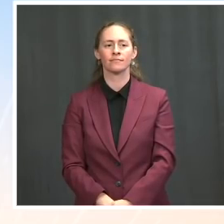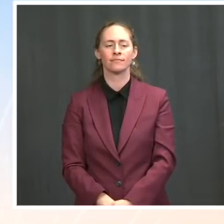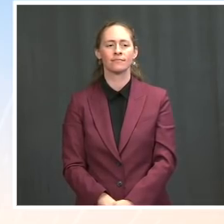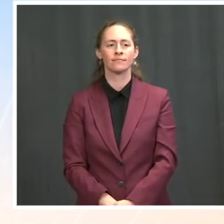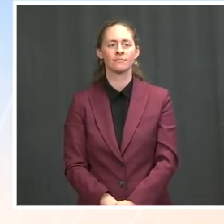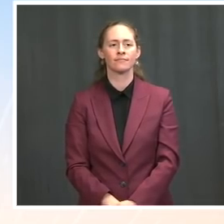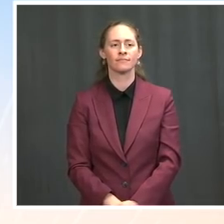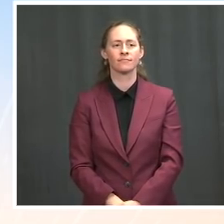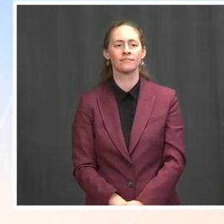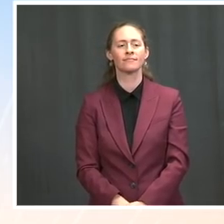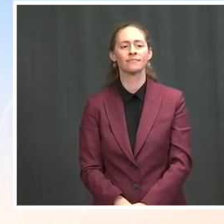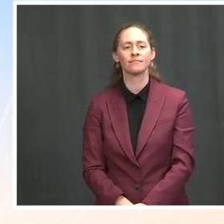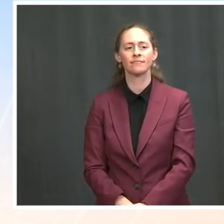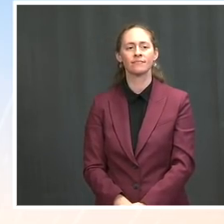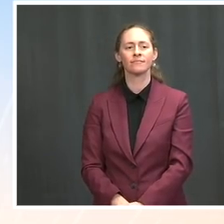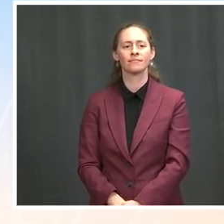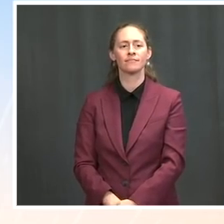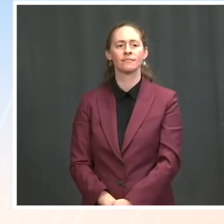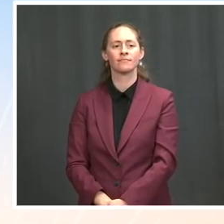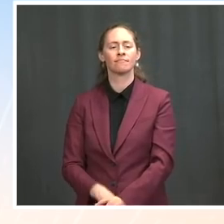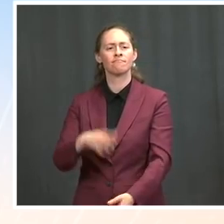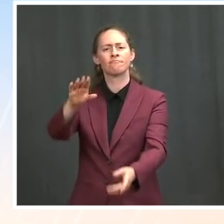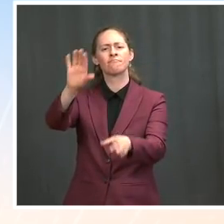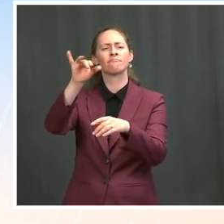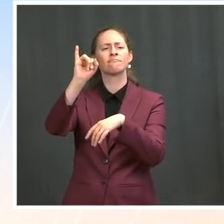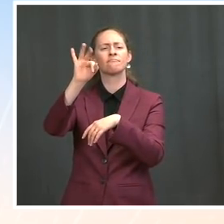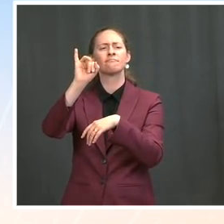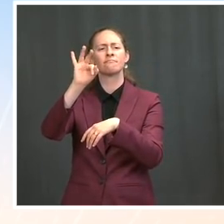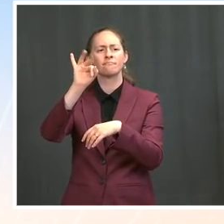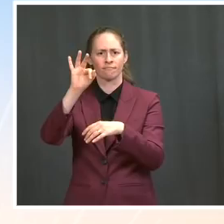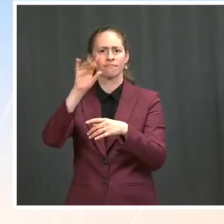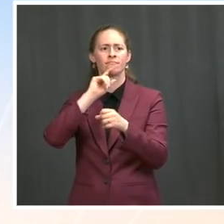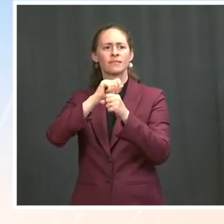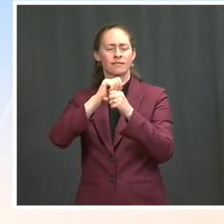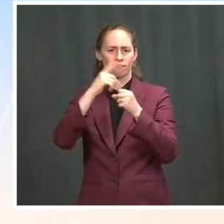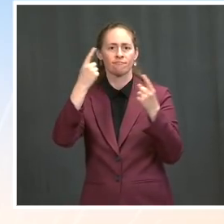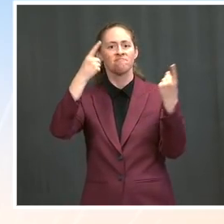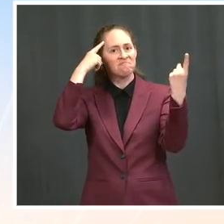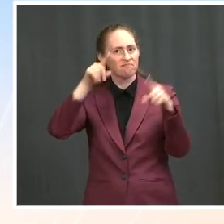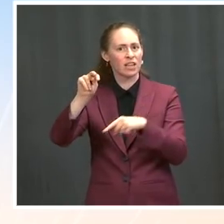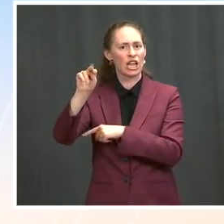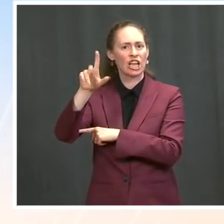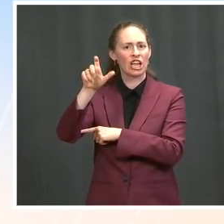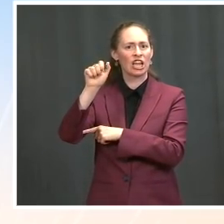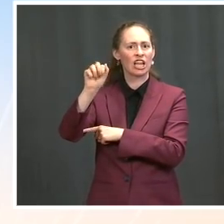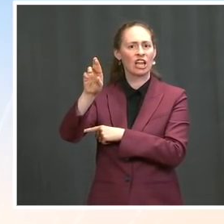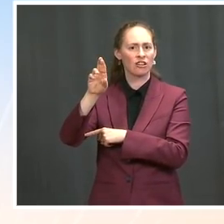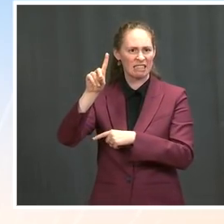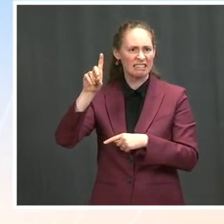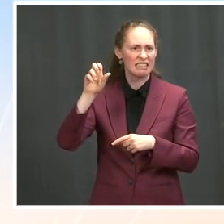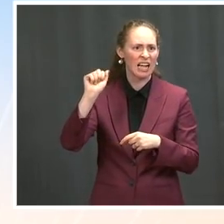or a deal with the Iranians on nuclear deal reentry, Republicans in Congress could force a vote to block sanctions relief,